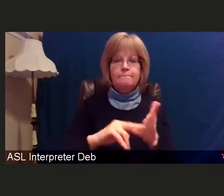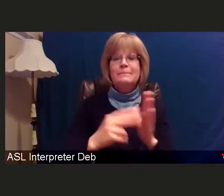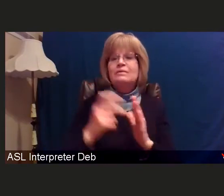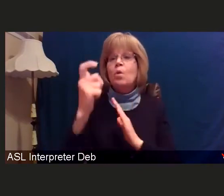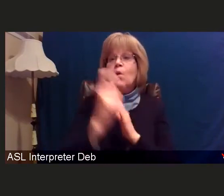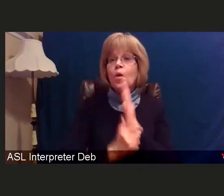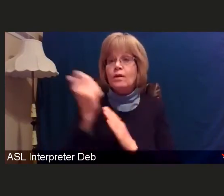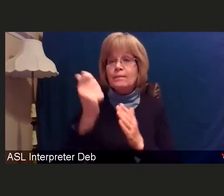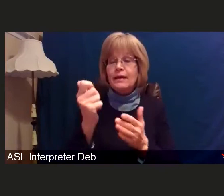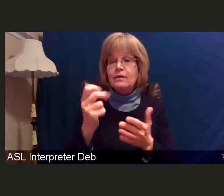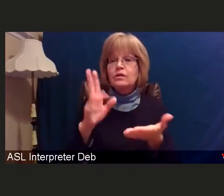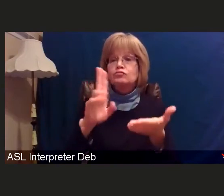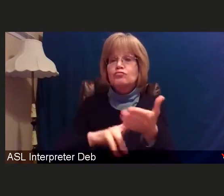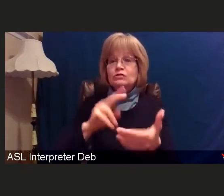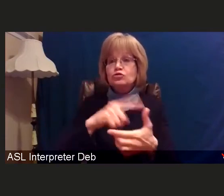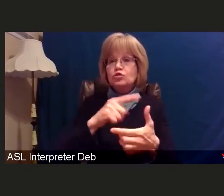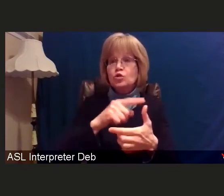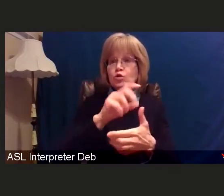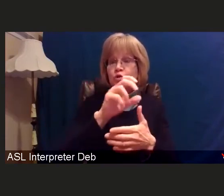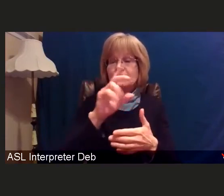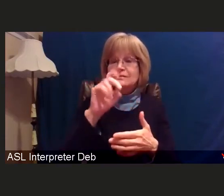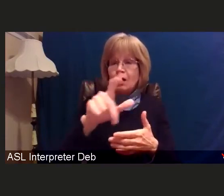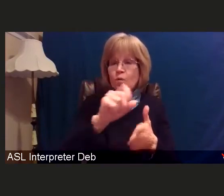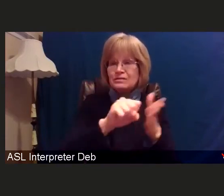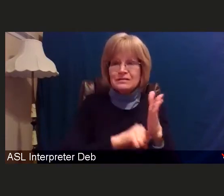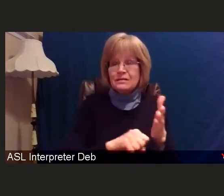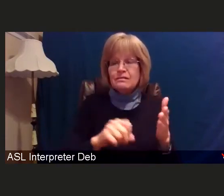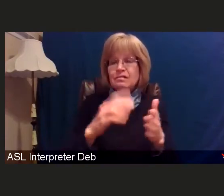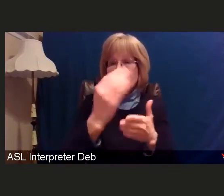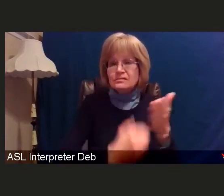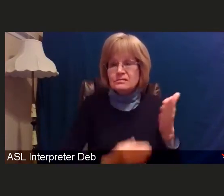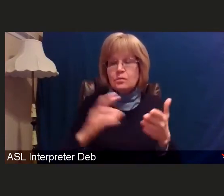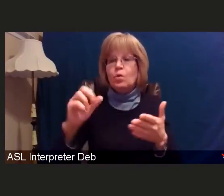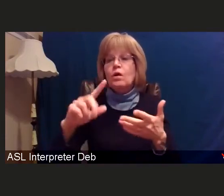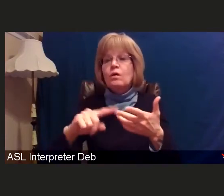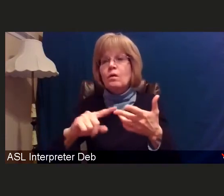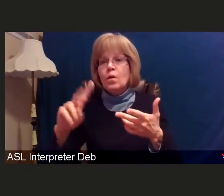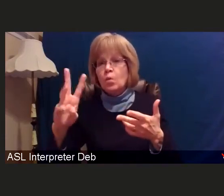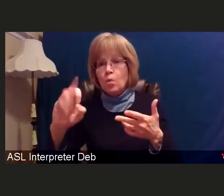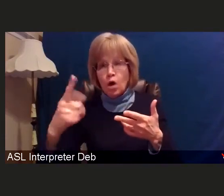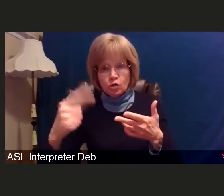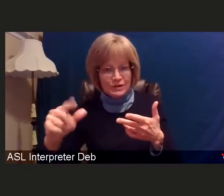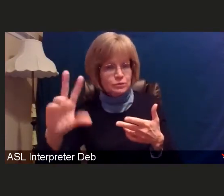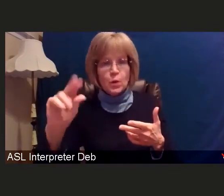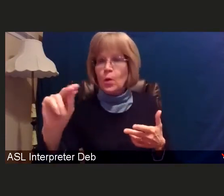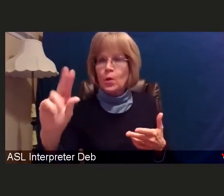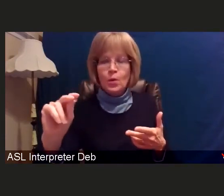in the State of Delaware list or at the Walgreens, though it does take some legwork the way